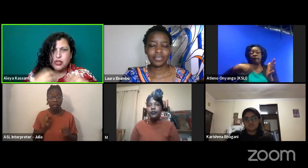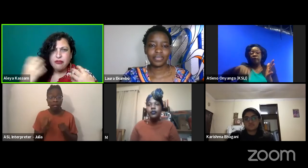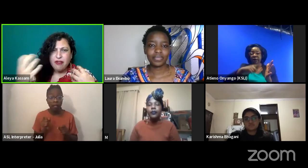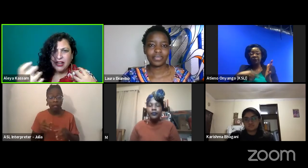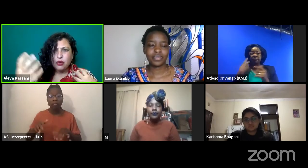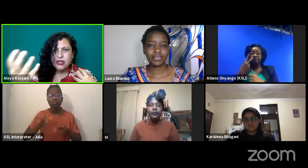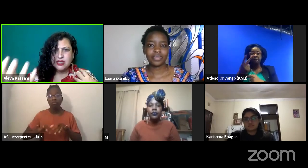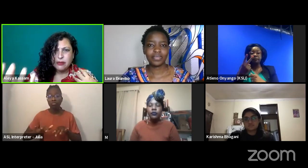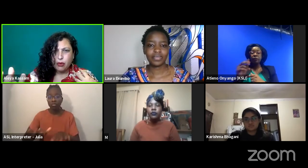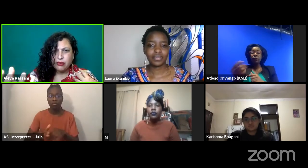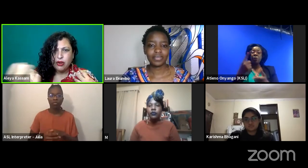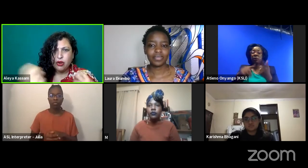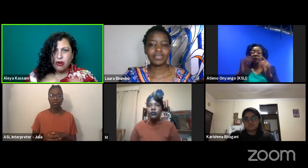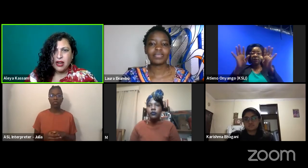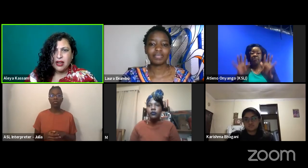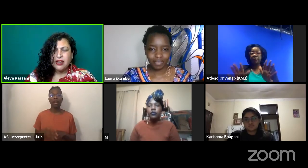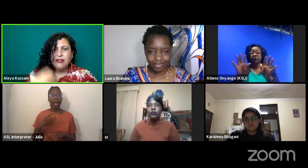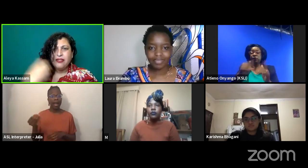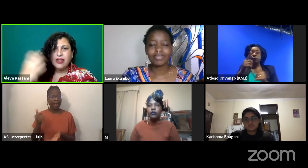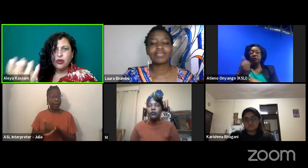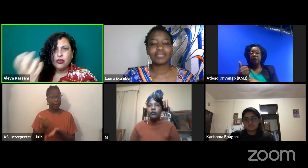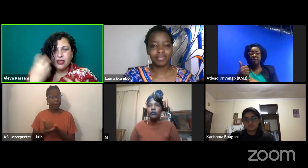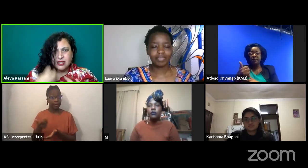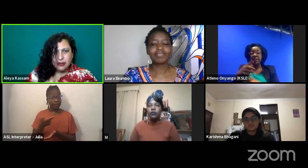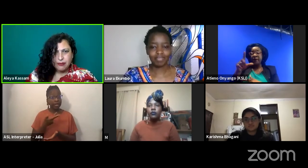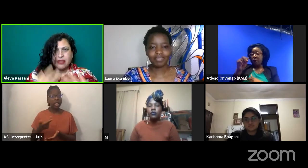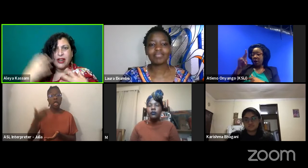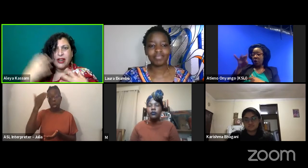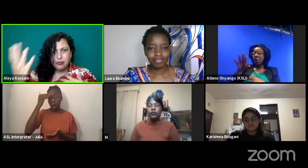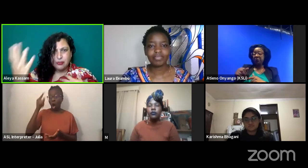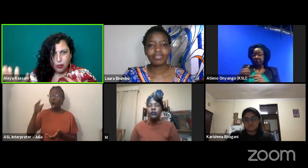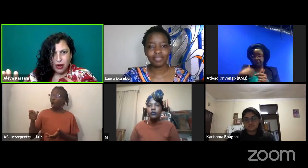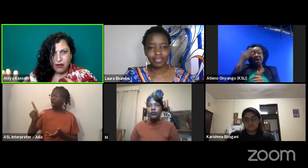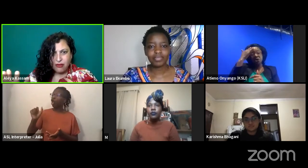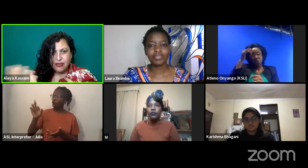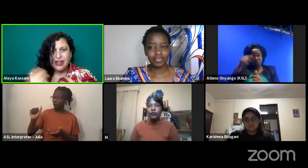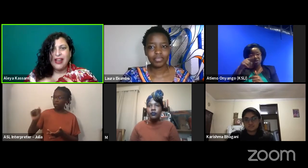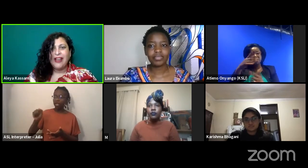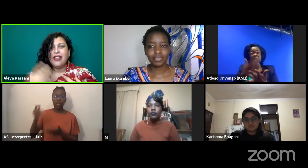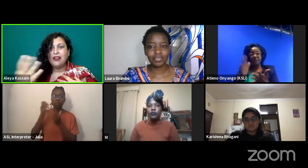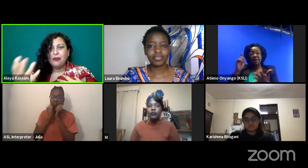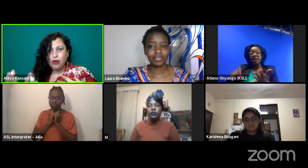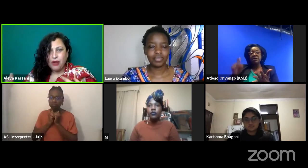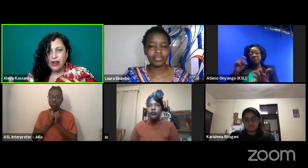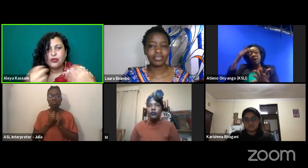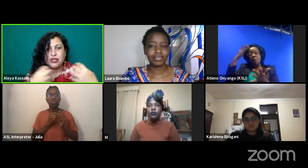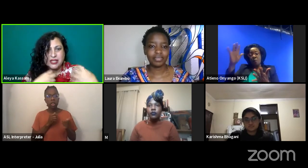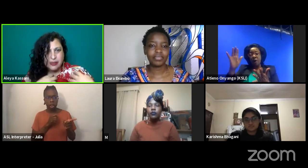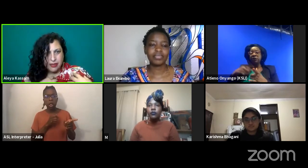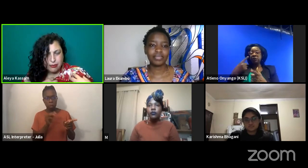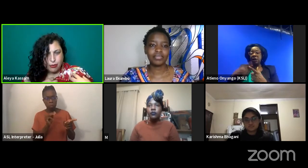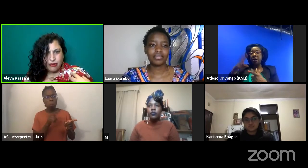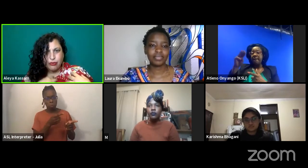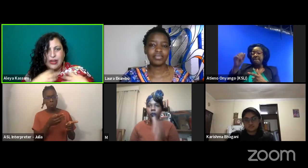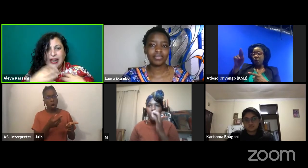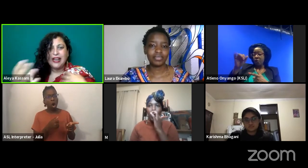So if I know that this is important for Laura, then I know that this is something that I have to be aware of. And then Moraa knows this is something that's important for Aleya.